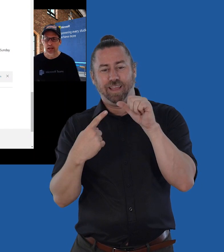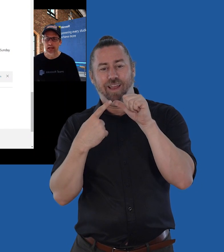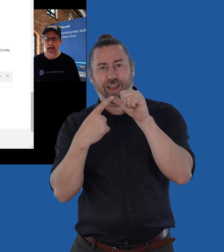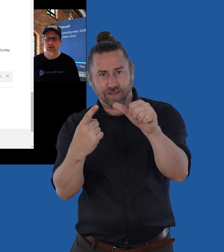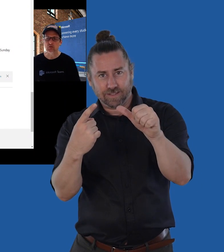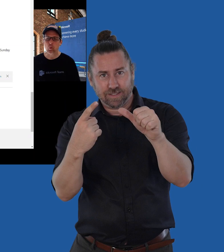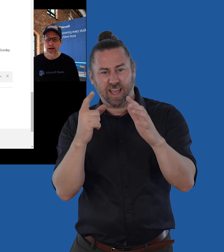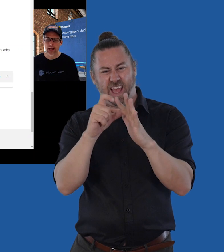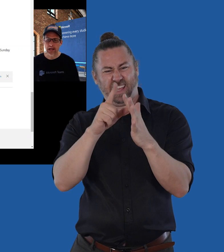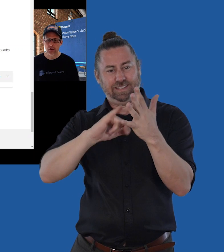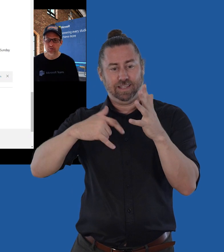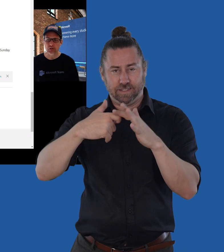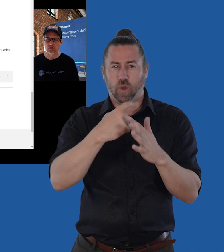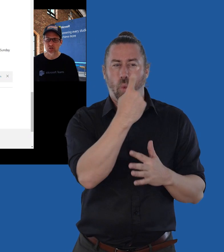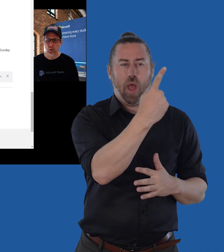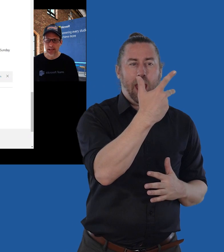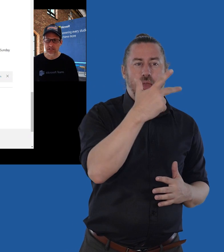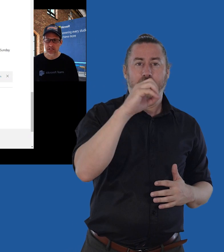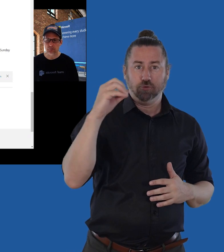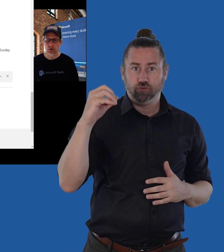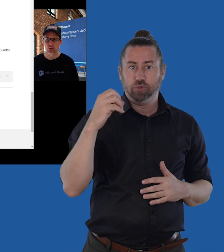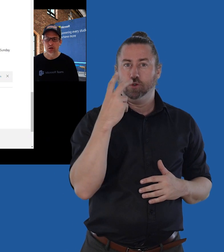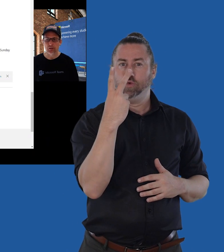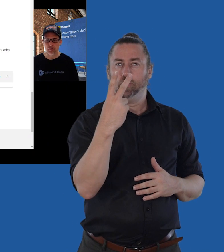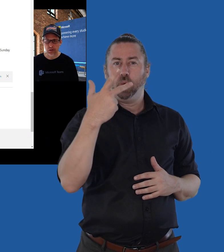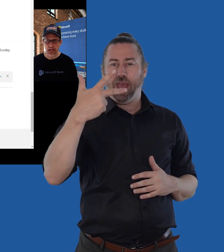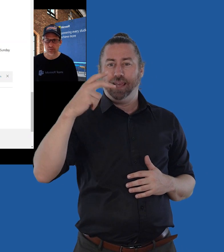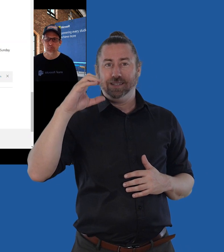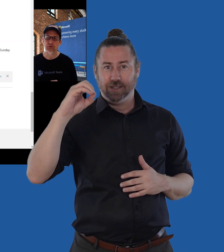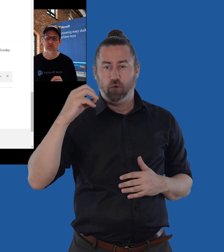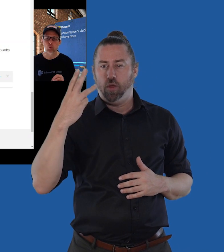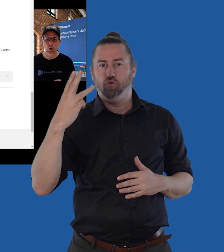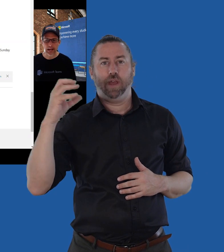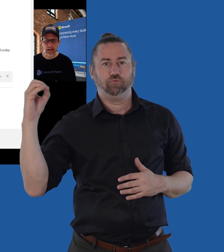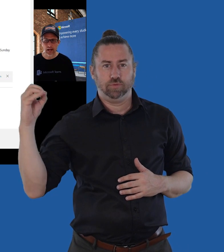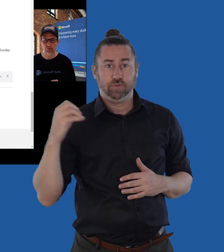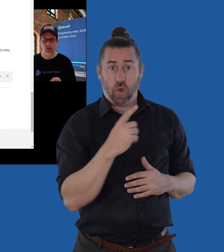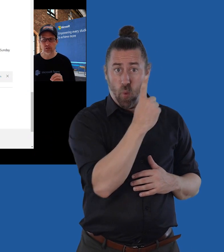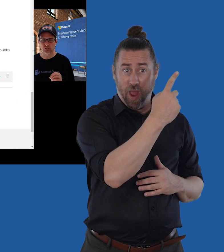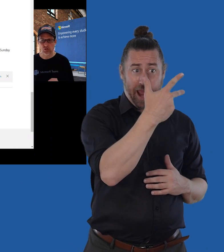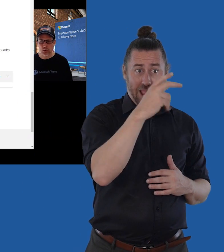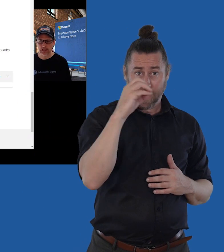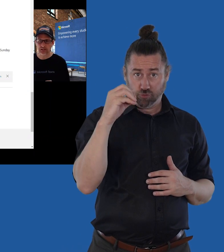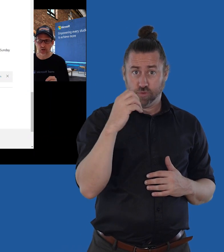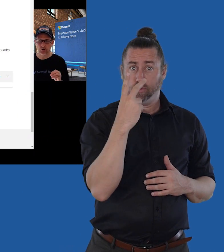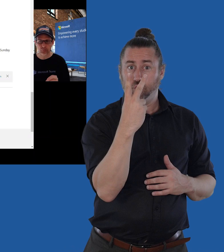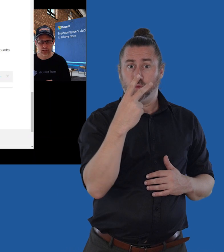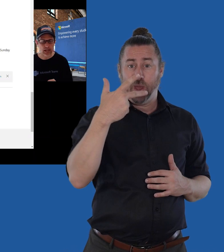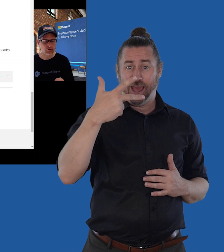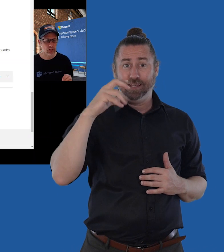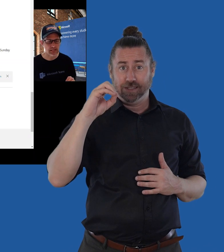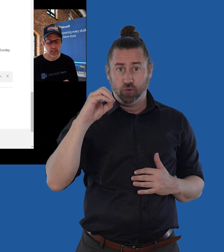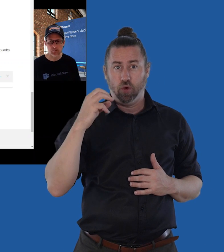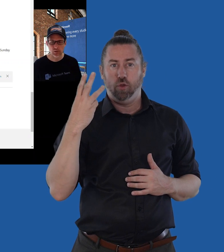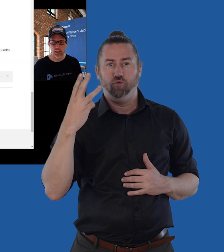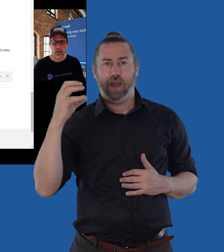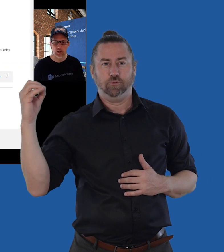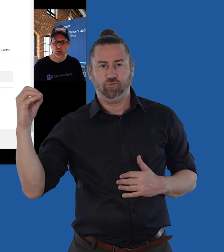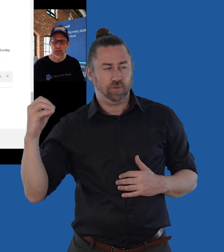OK, and it's 1800 280 300. That's 1800 280 300, I sound like I'm doing a commercial,